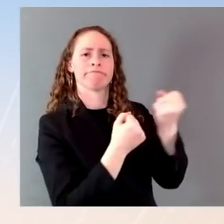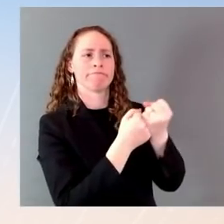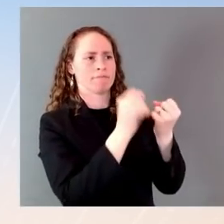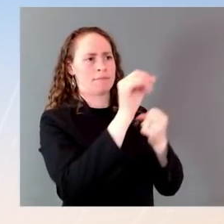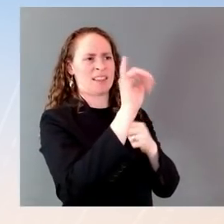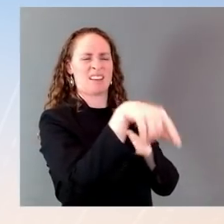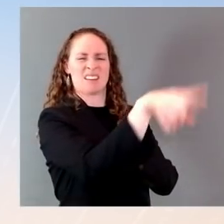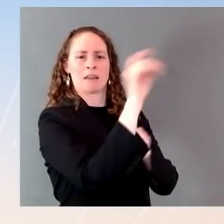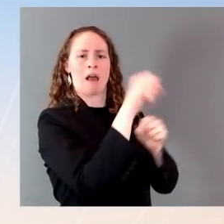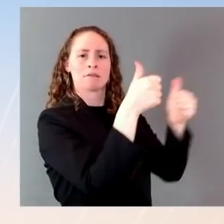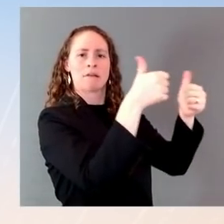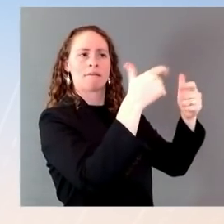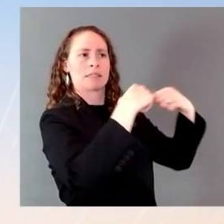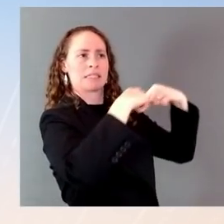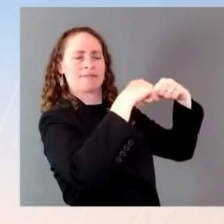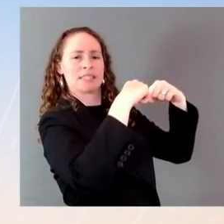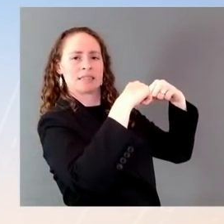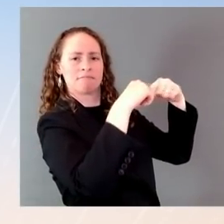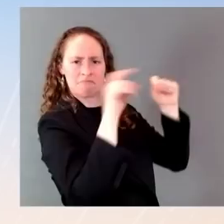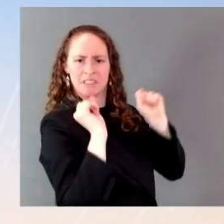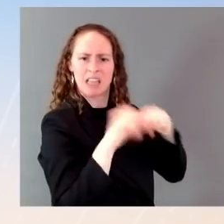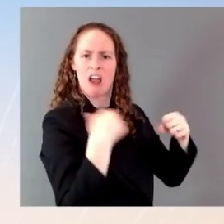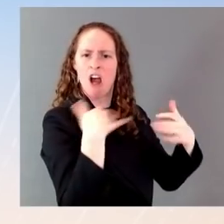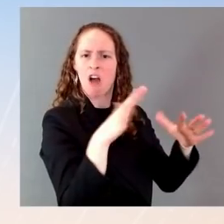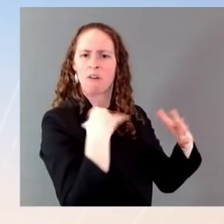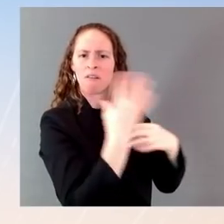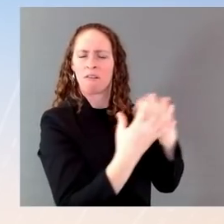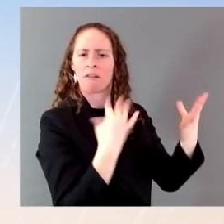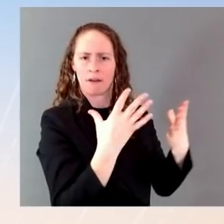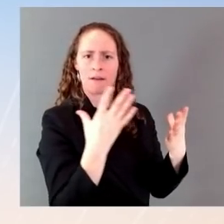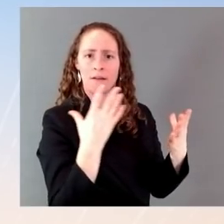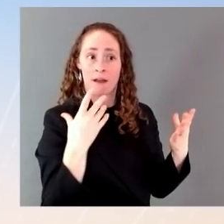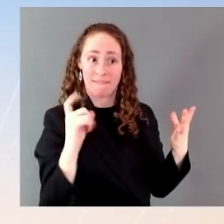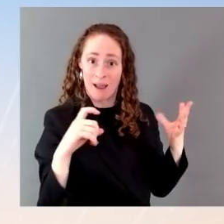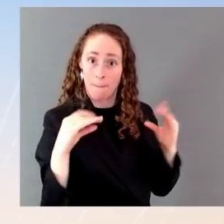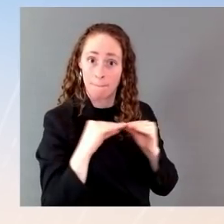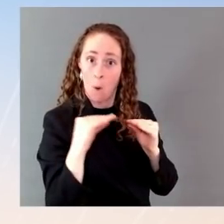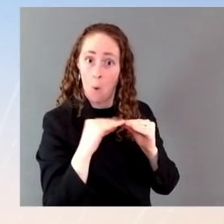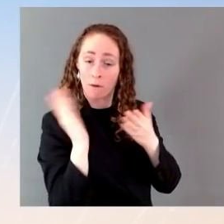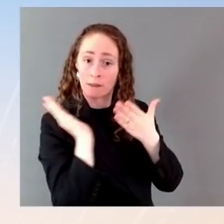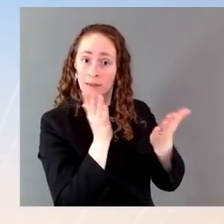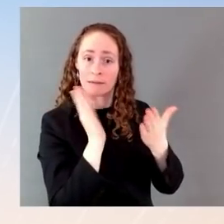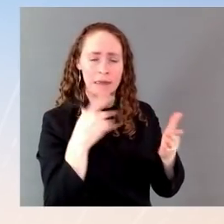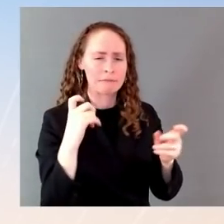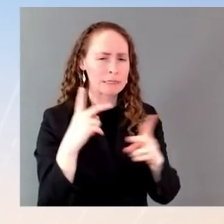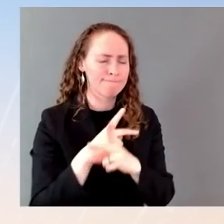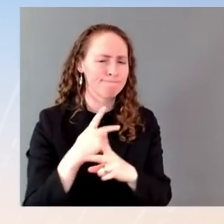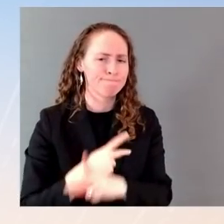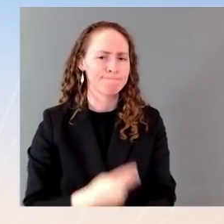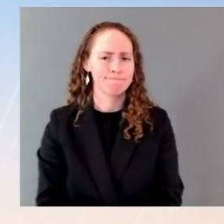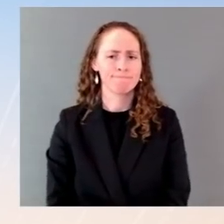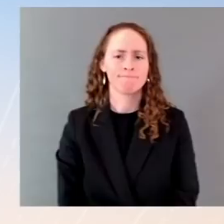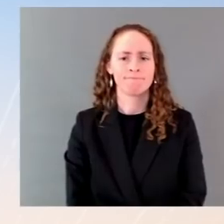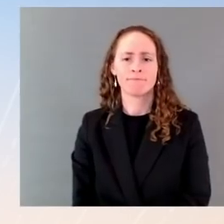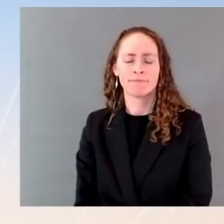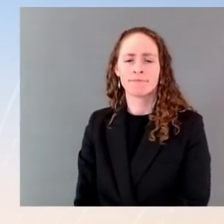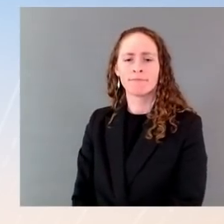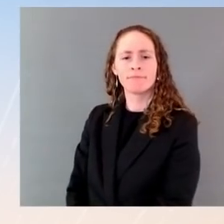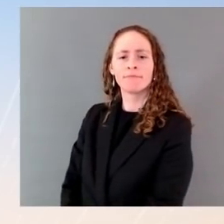that both lift all restrictions on diplomatic missions that have been imposed in recent years. Can you say whether that's something President Biden is open to